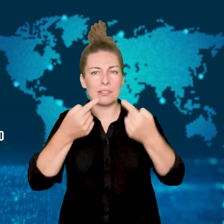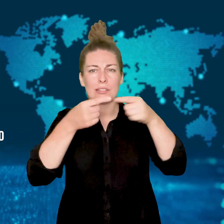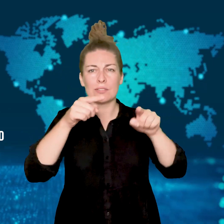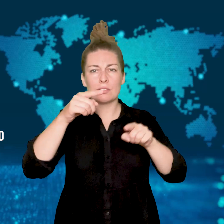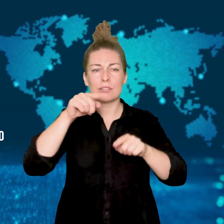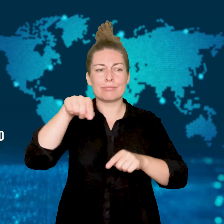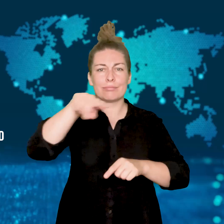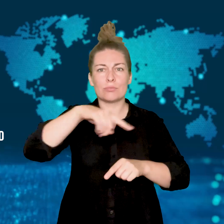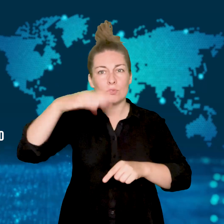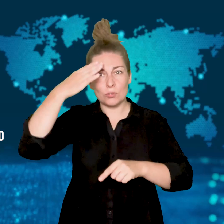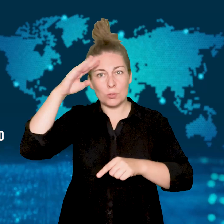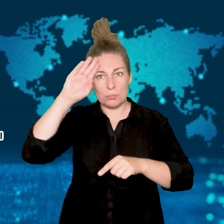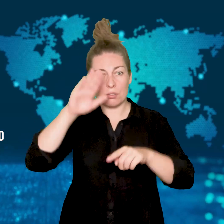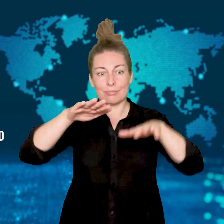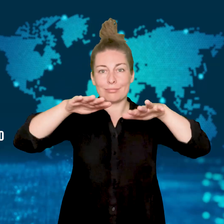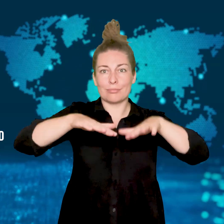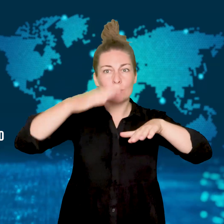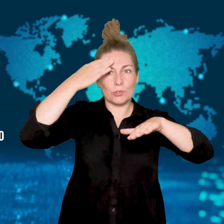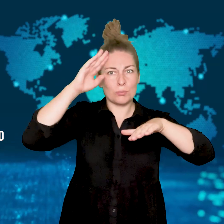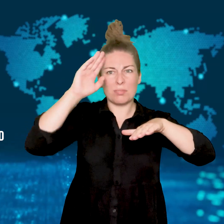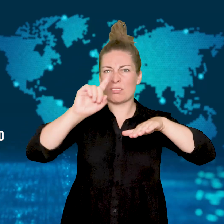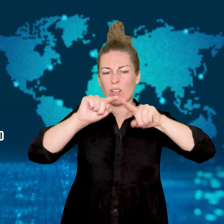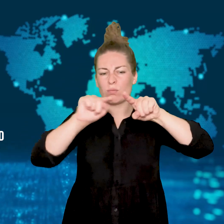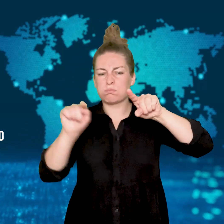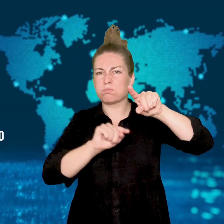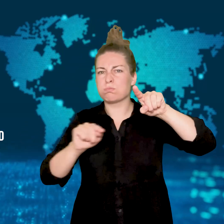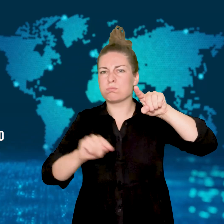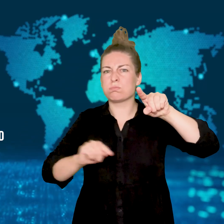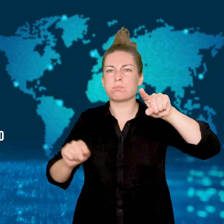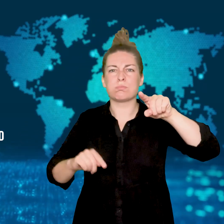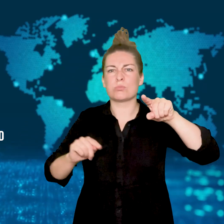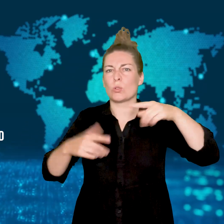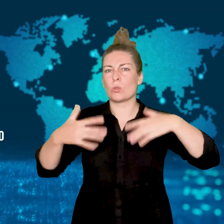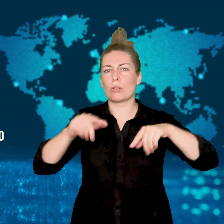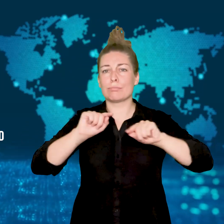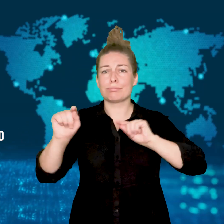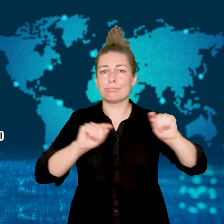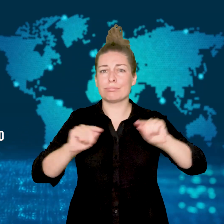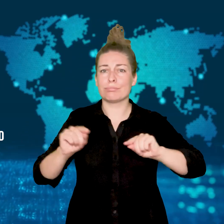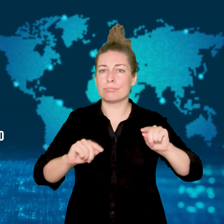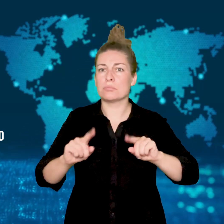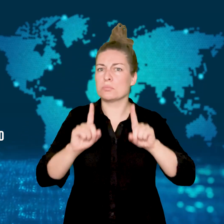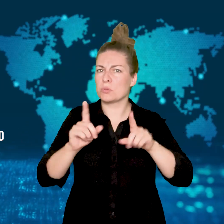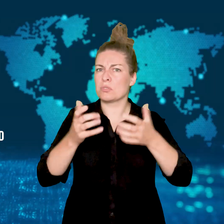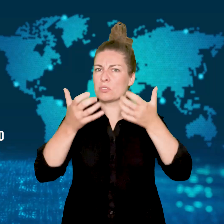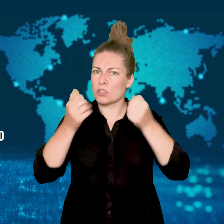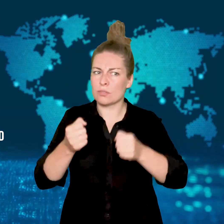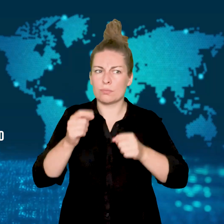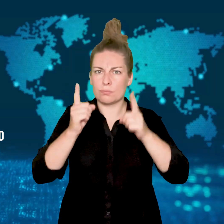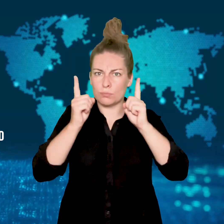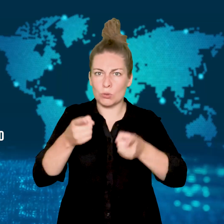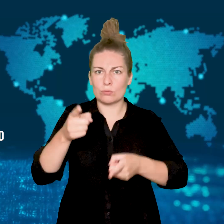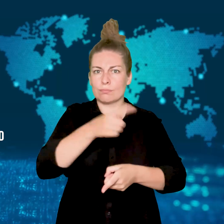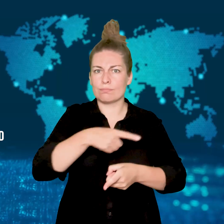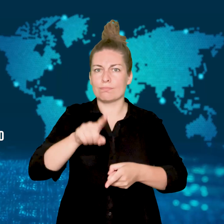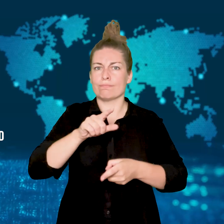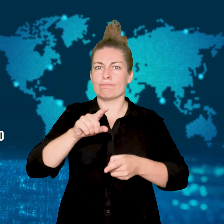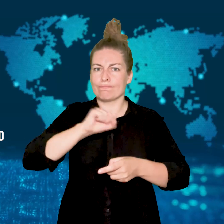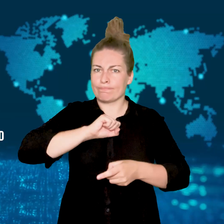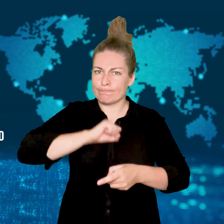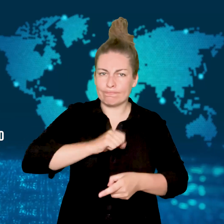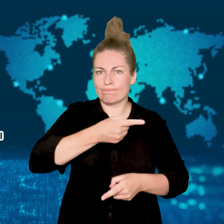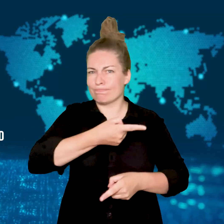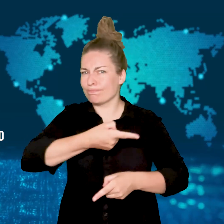kilometers away in Cuba - were forcefully being pulled